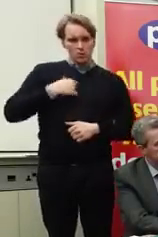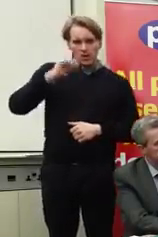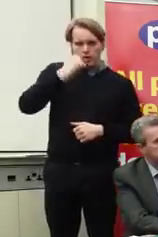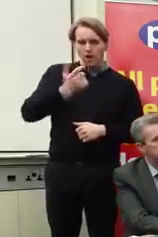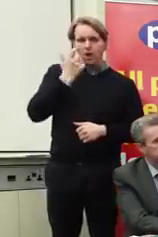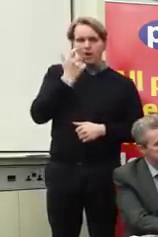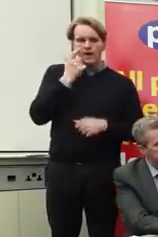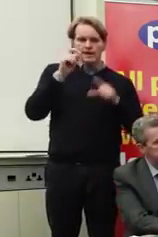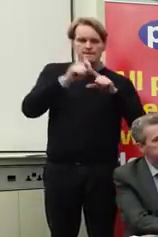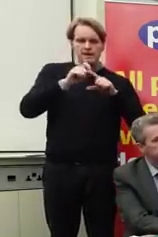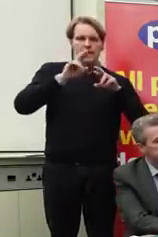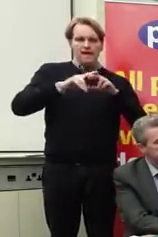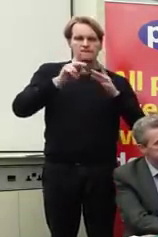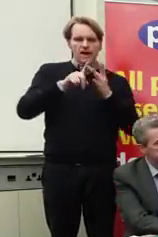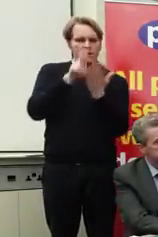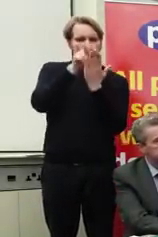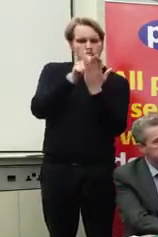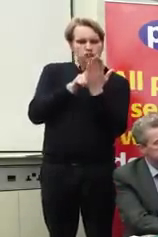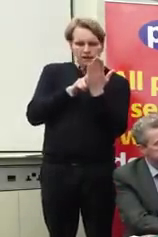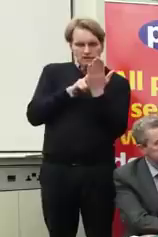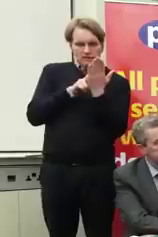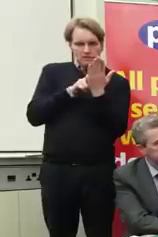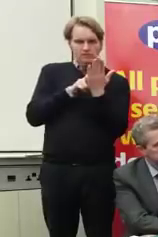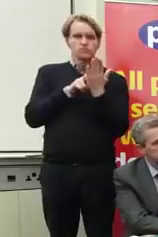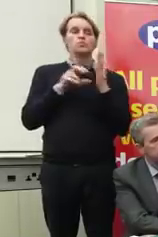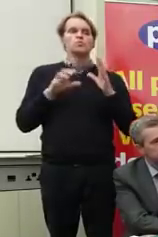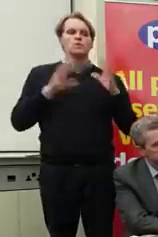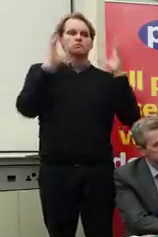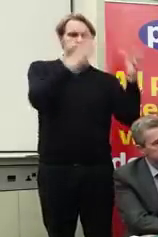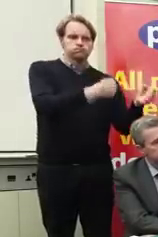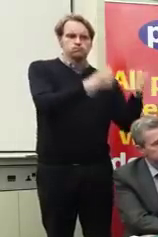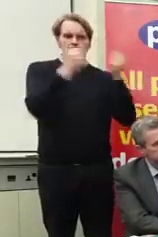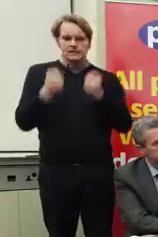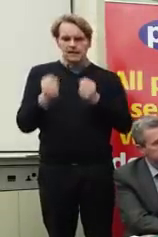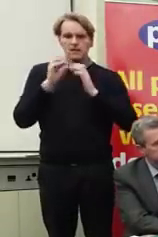we'll bring it to public ownership the vehicle and then we'll renegotiate